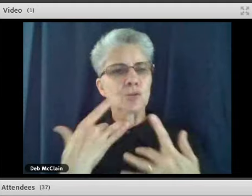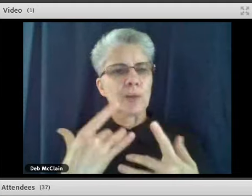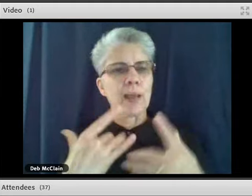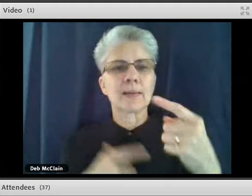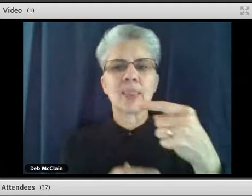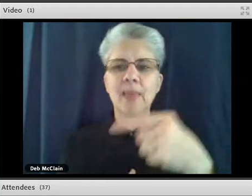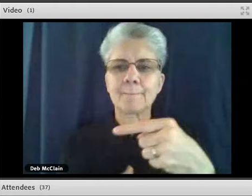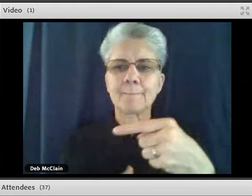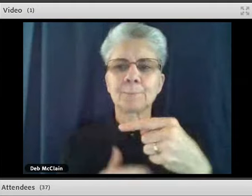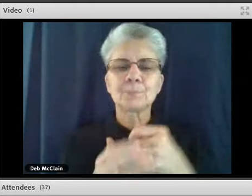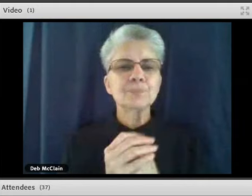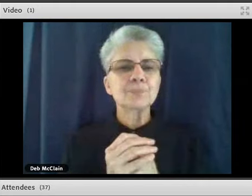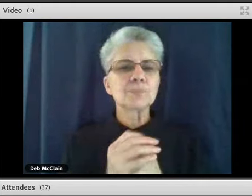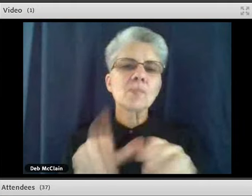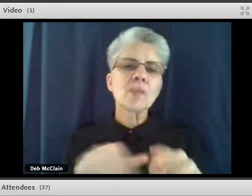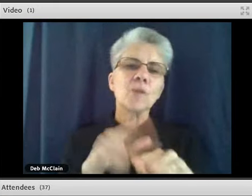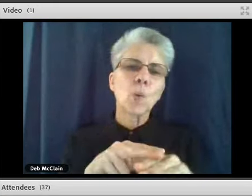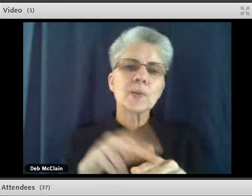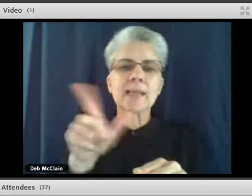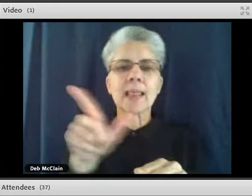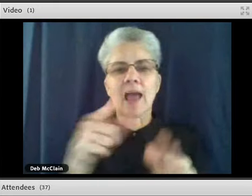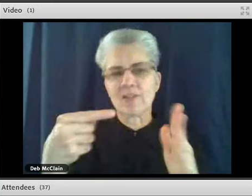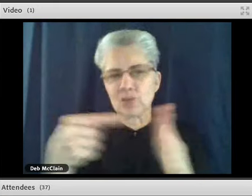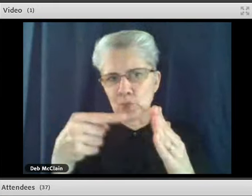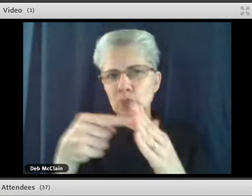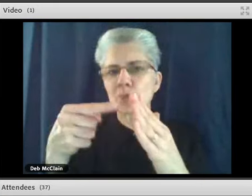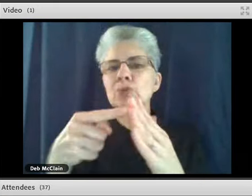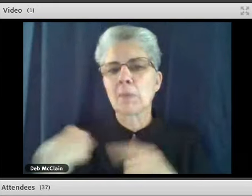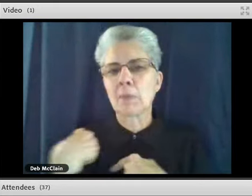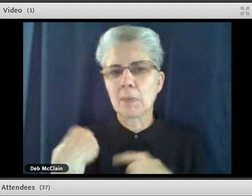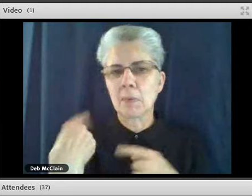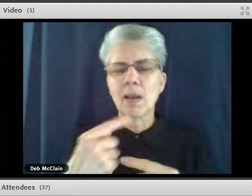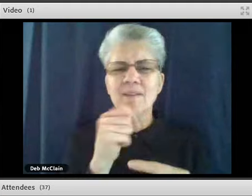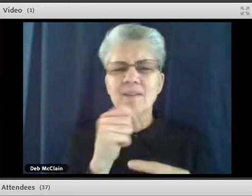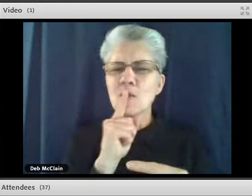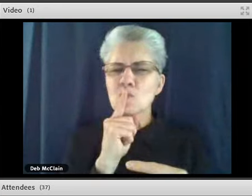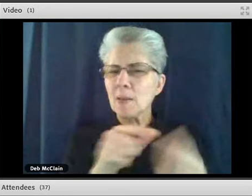And so, you can kind of see the trend, here. Of course, libraries have been sued.